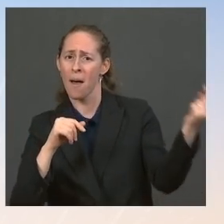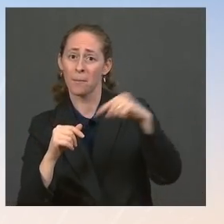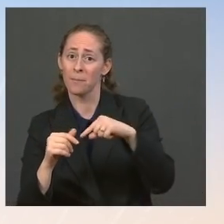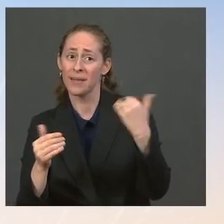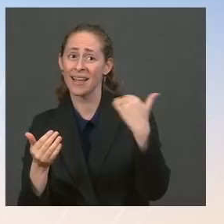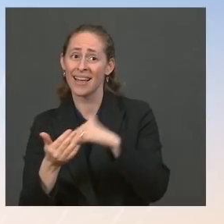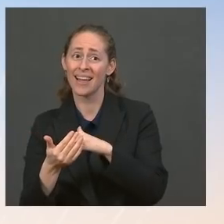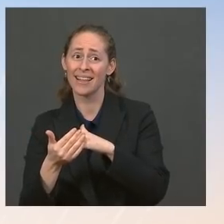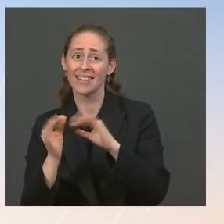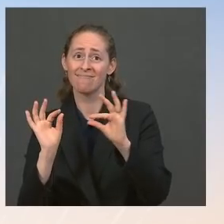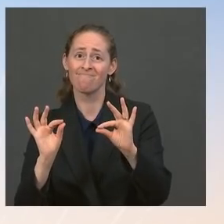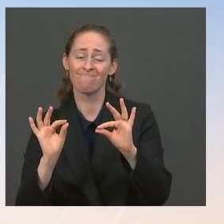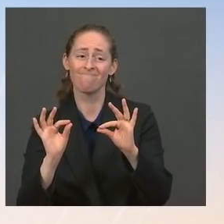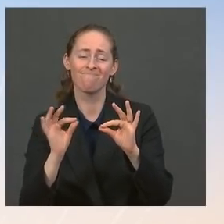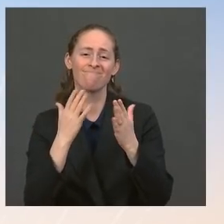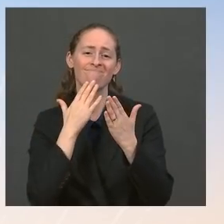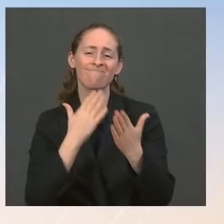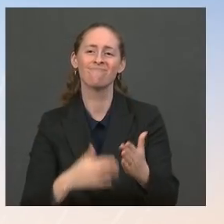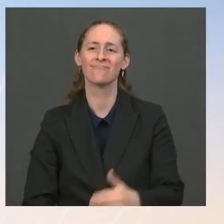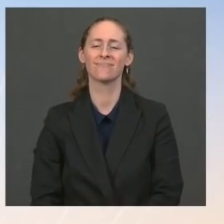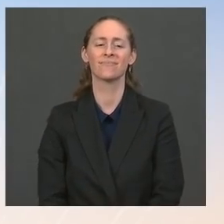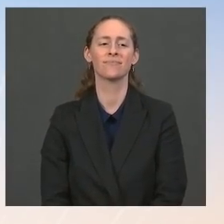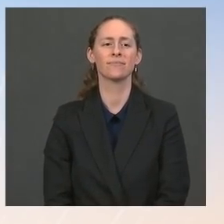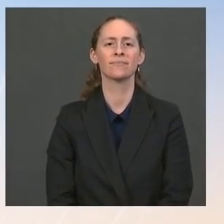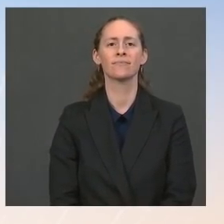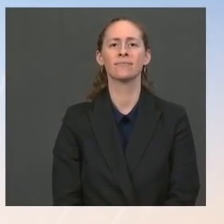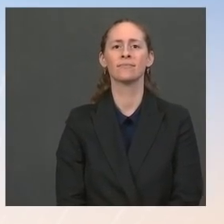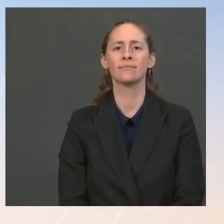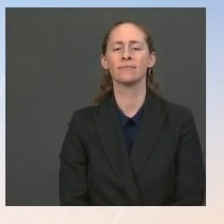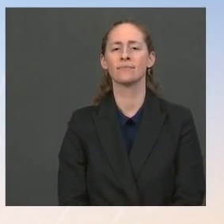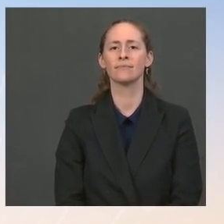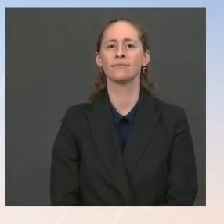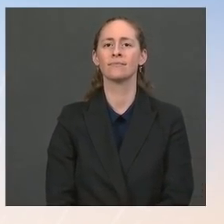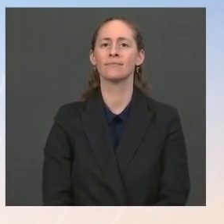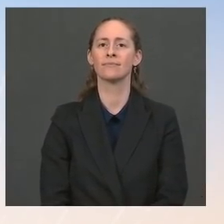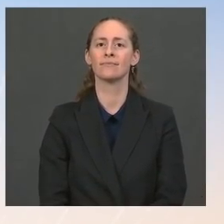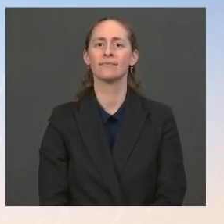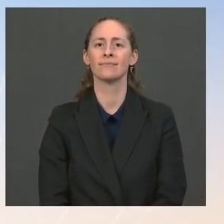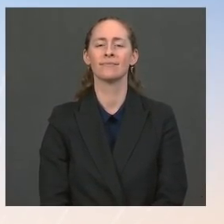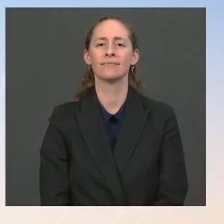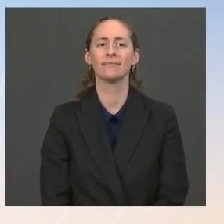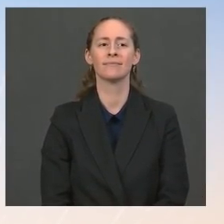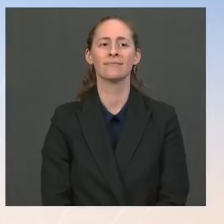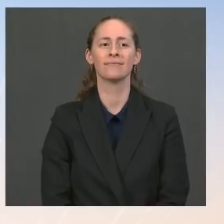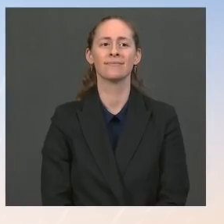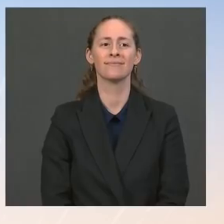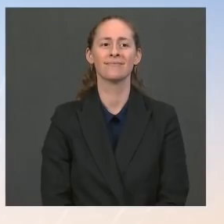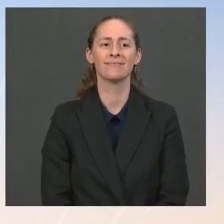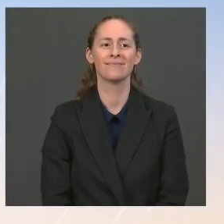Secretary Mayorkas: Thank you all. Thank you. Ms. Psaki: Thank you so much, Secretary Mayorkas. The Press: You're welcome anytime. Ms. Psaki: You're always invited. Open invitation.